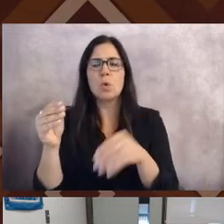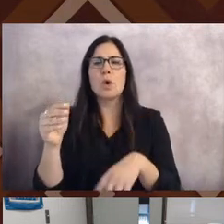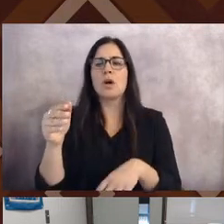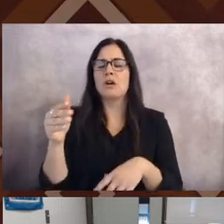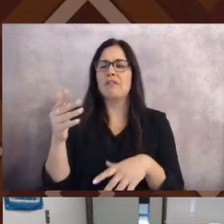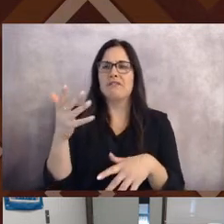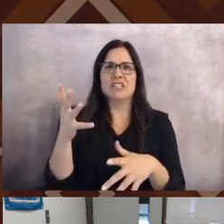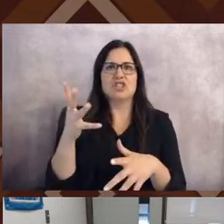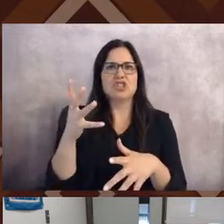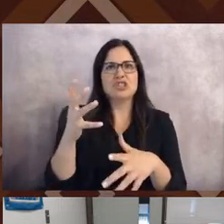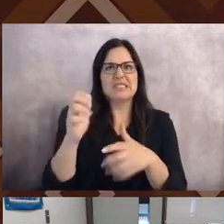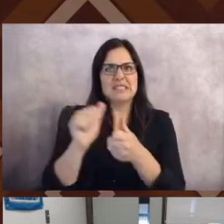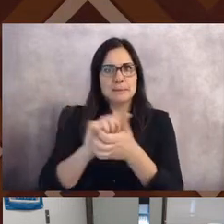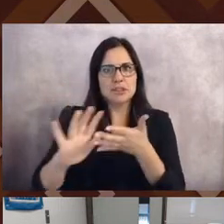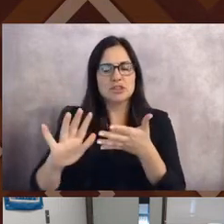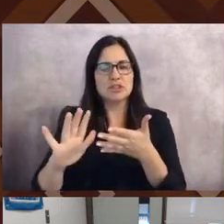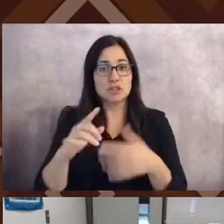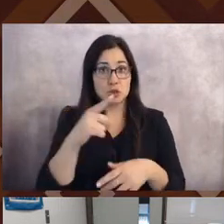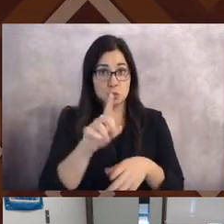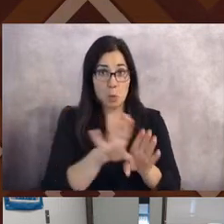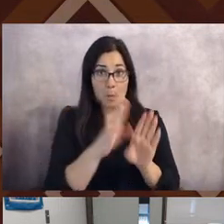Would you reopen